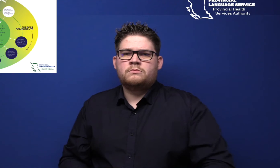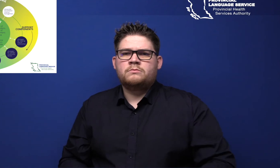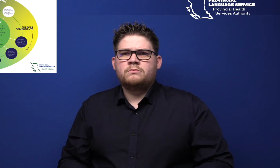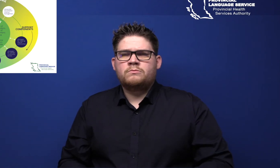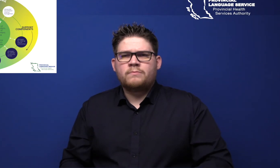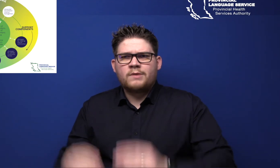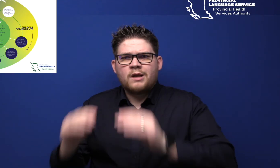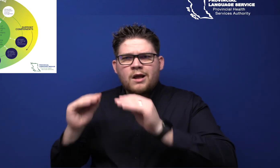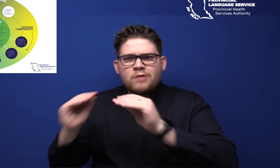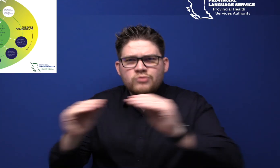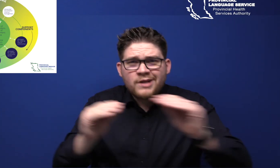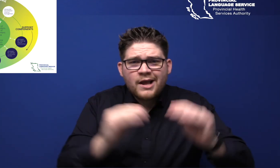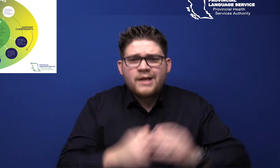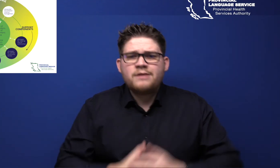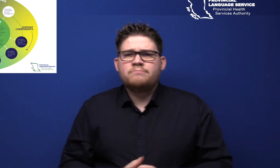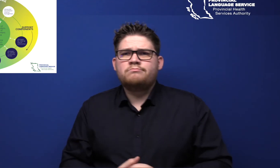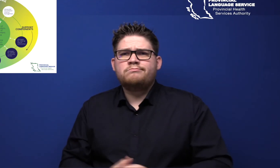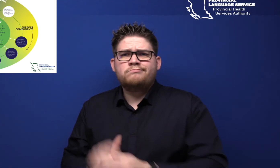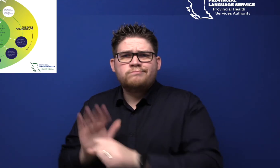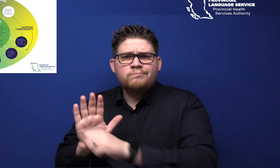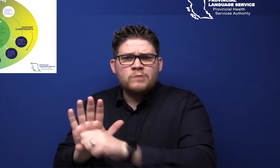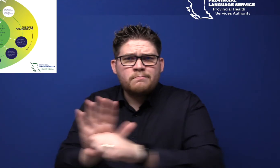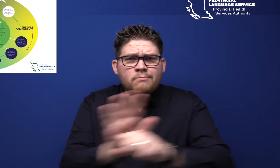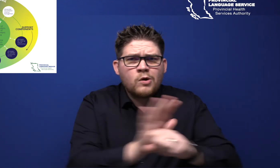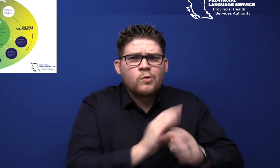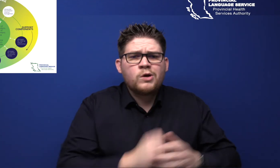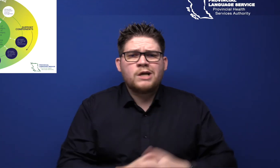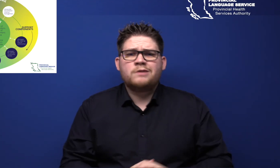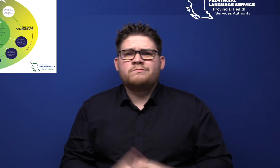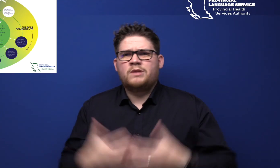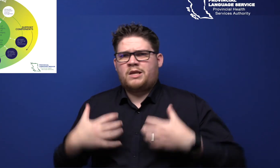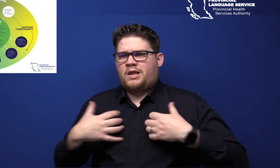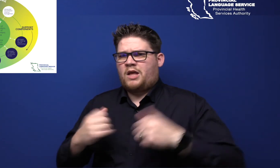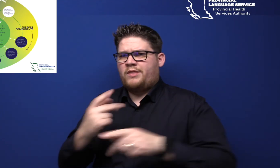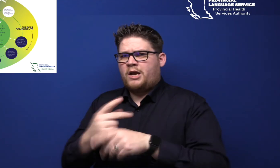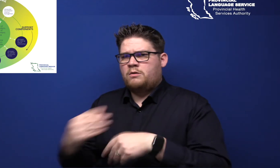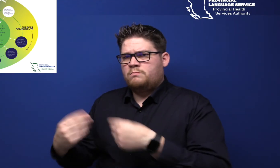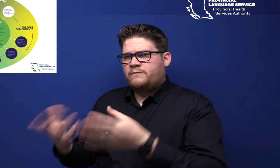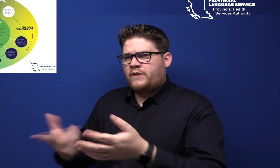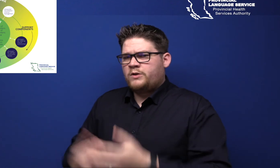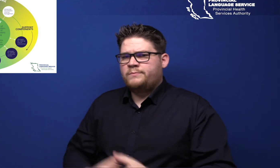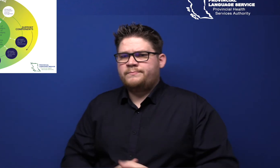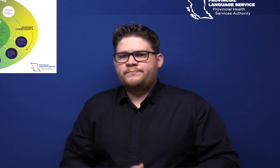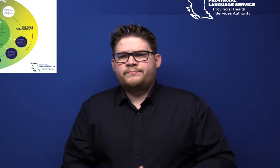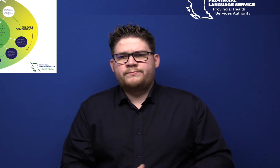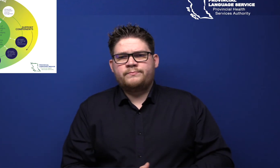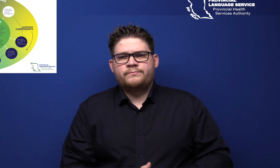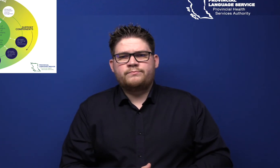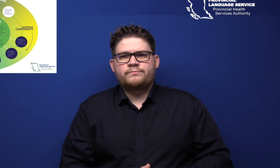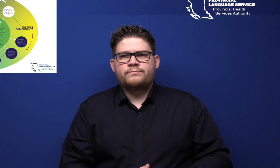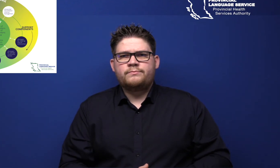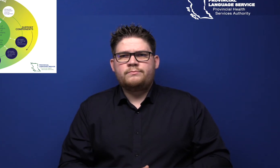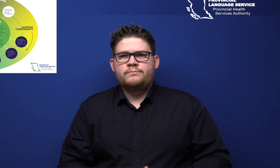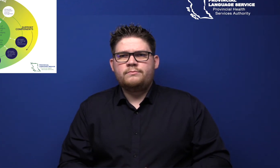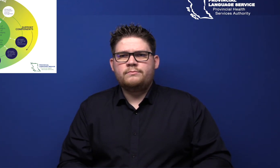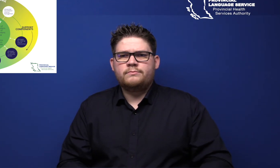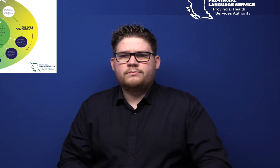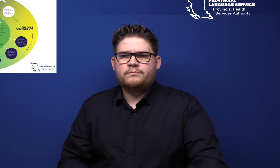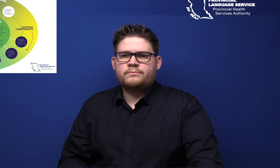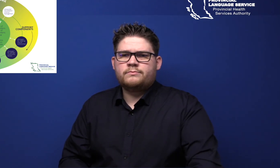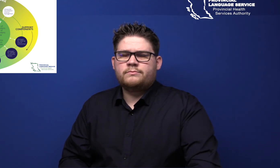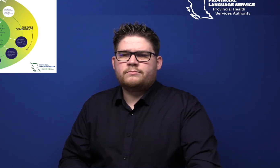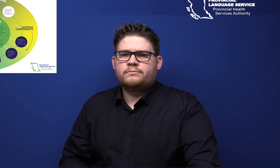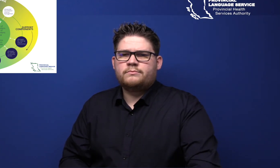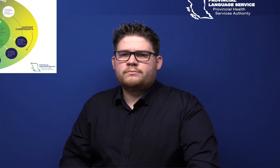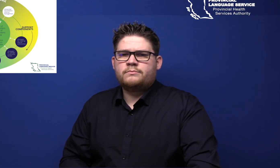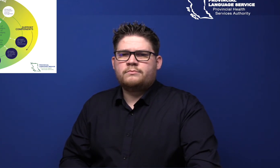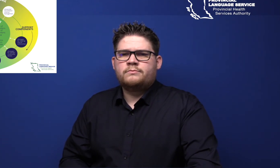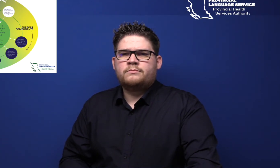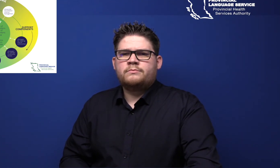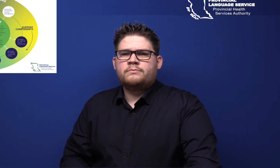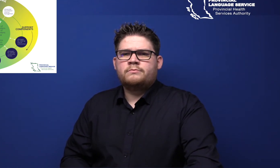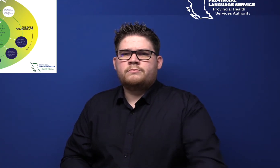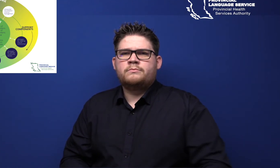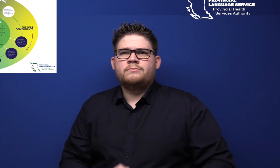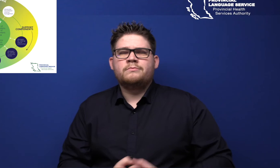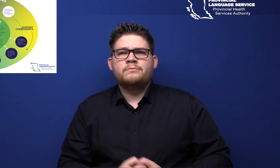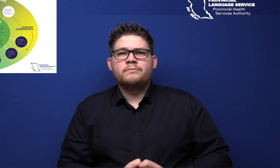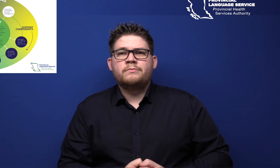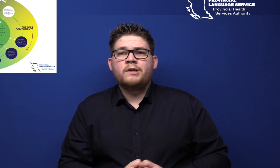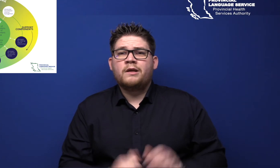AS WELL AS EDUCATION AND PROMOTION OF INFORMATION TO HEALTH CARE PROVIDERS.